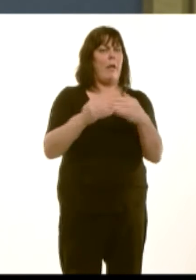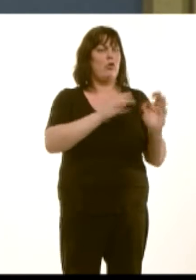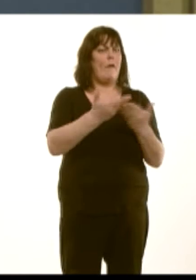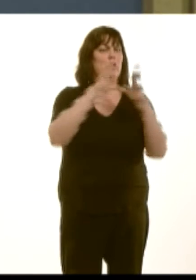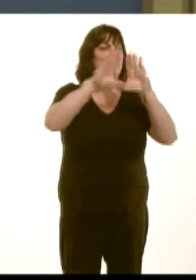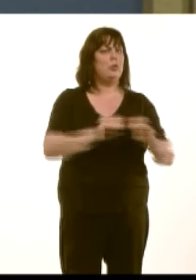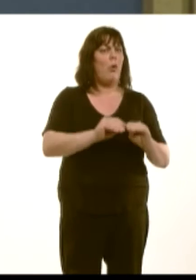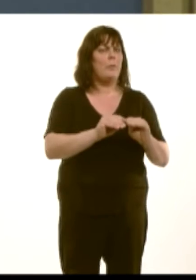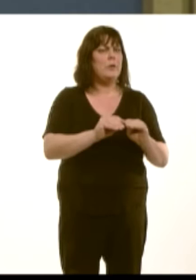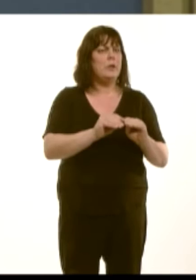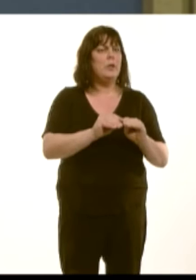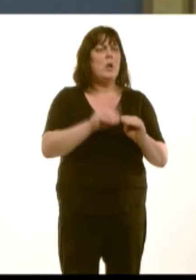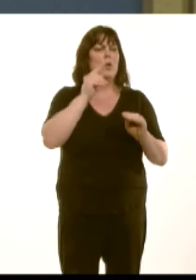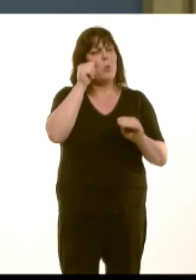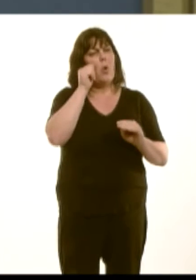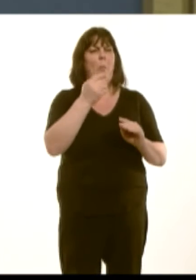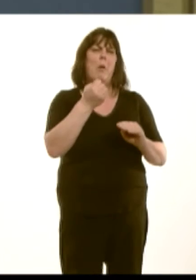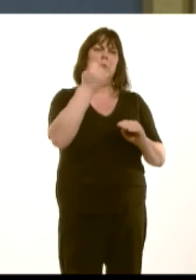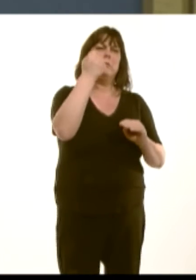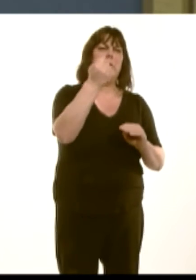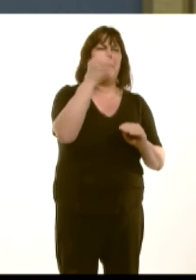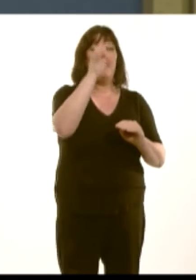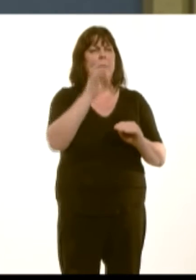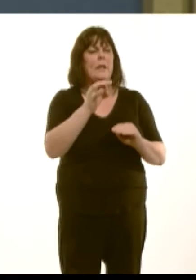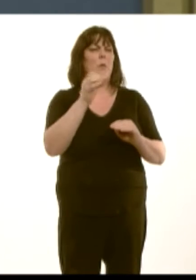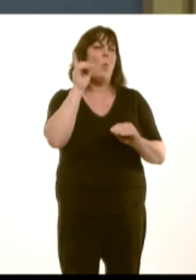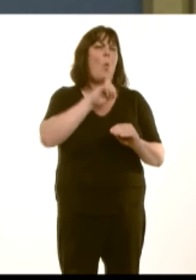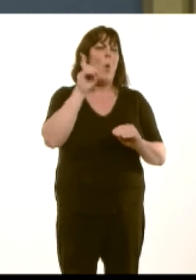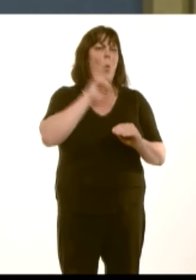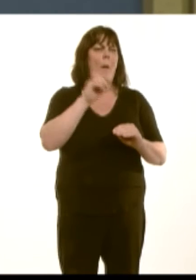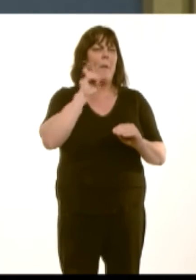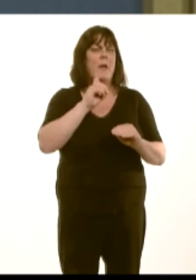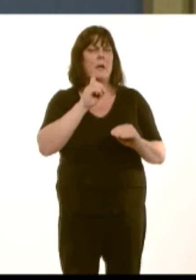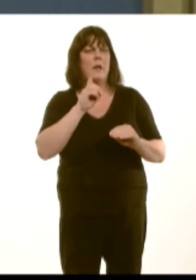and 10% of mothers anticipating a normal birth.